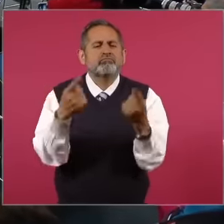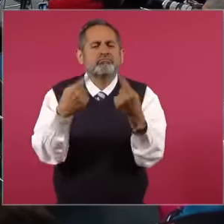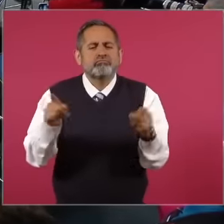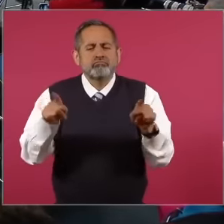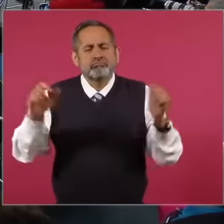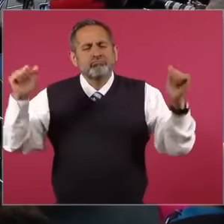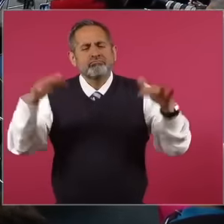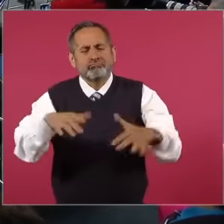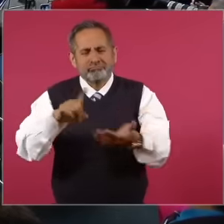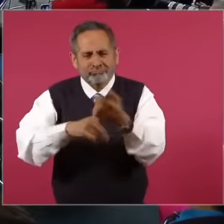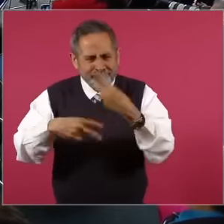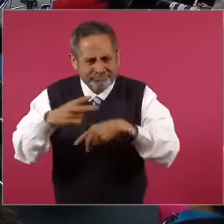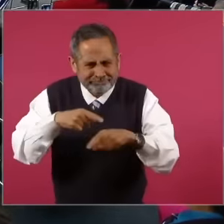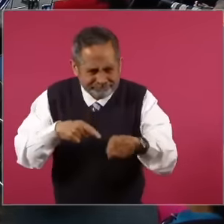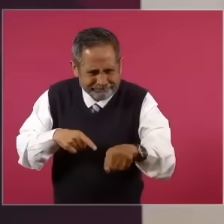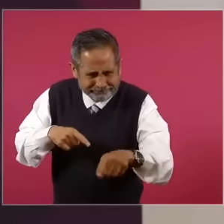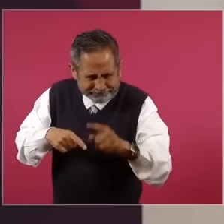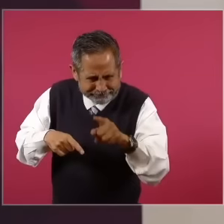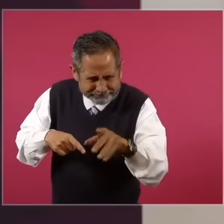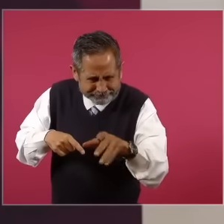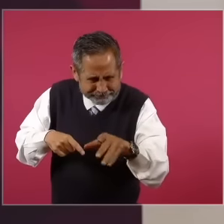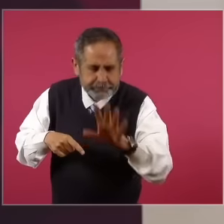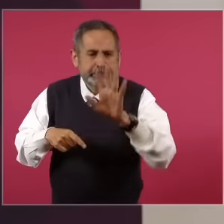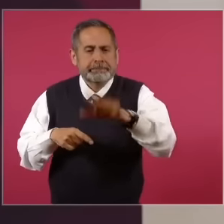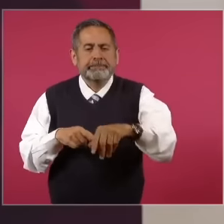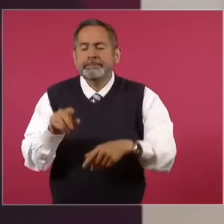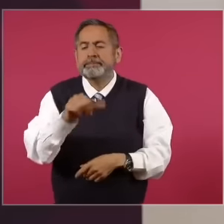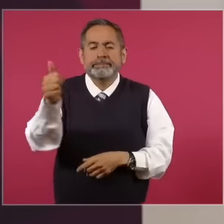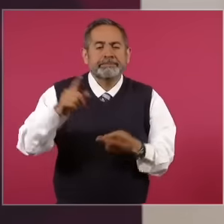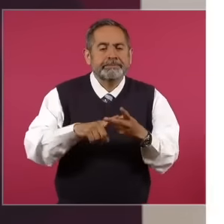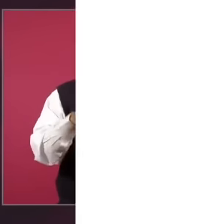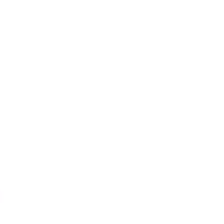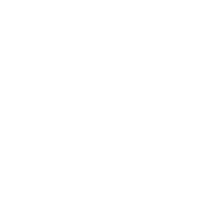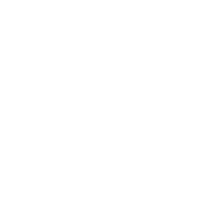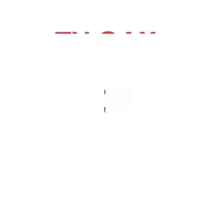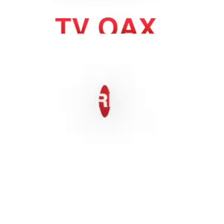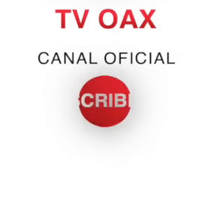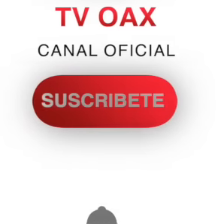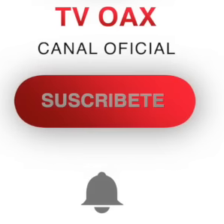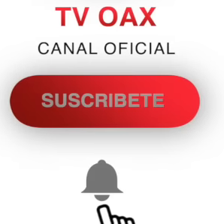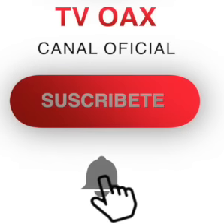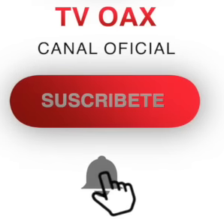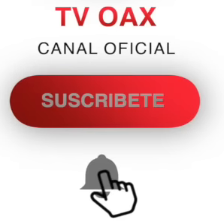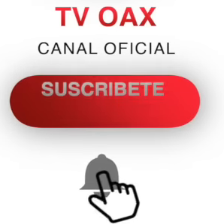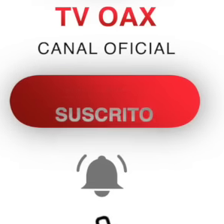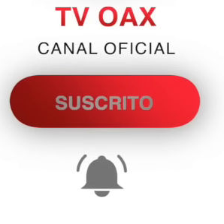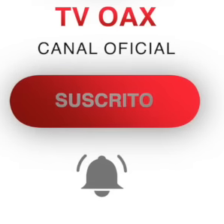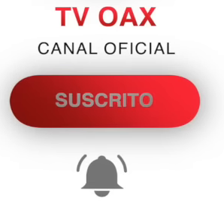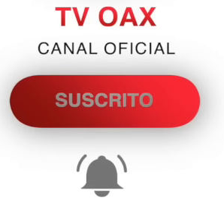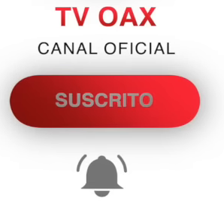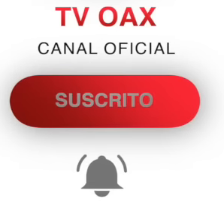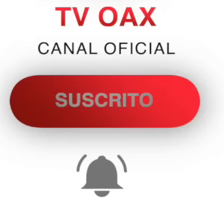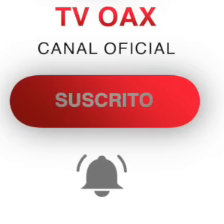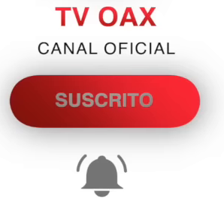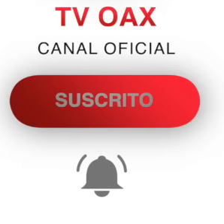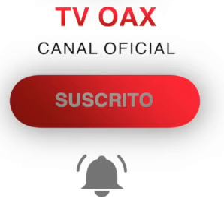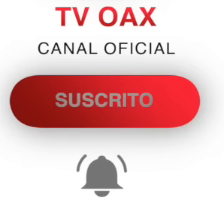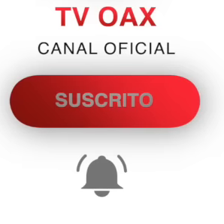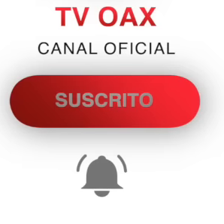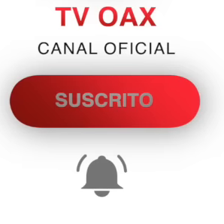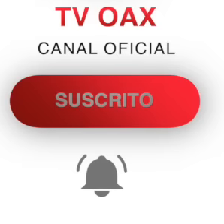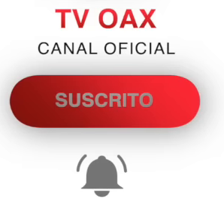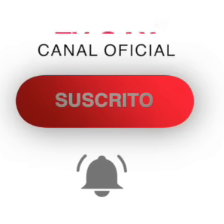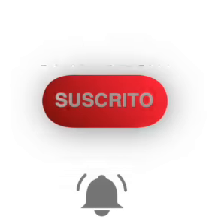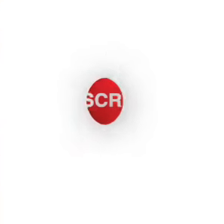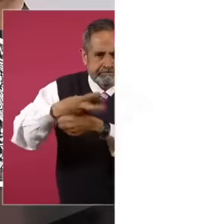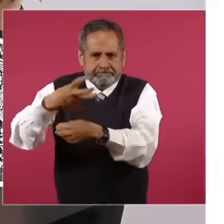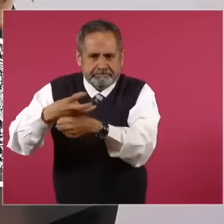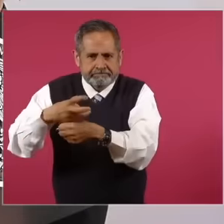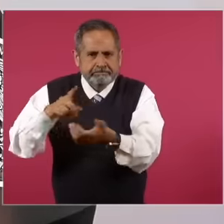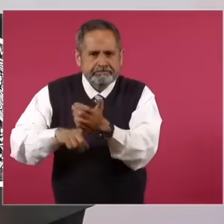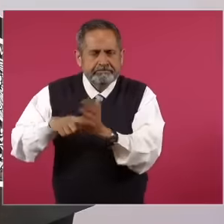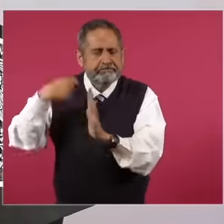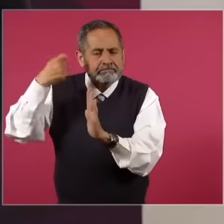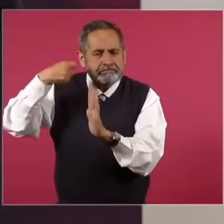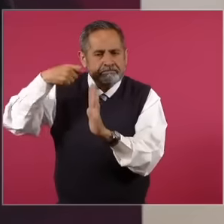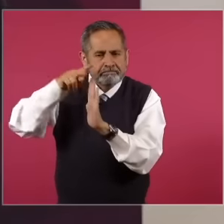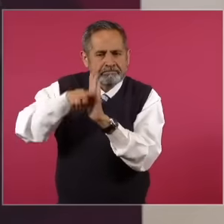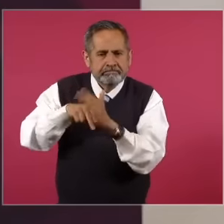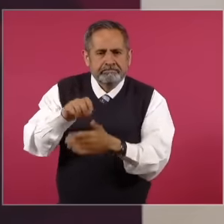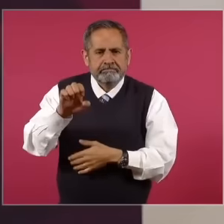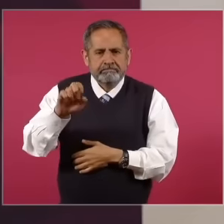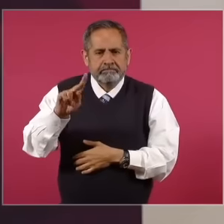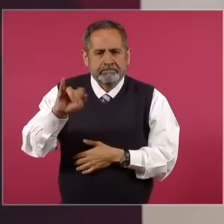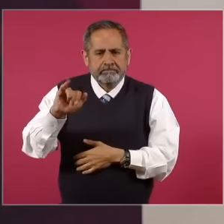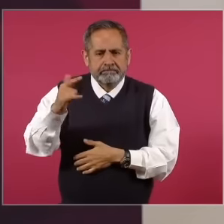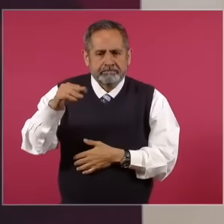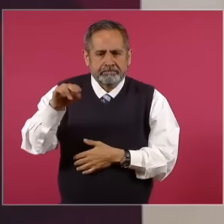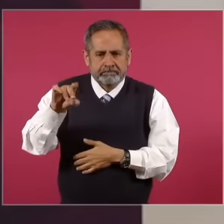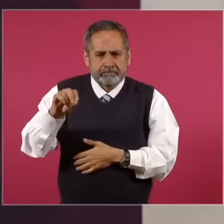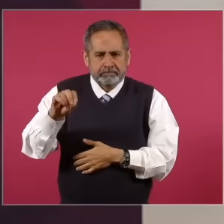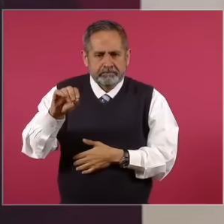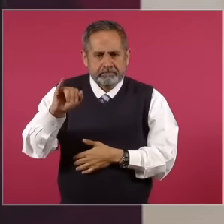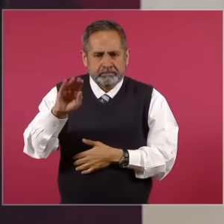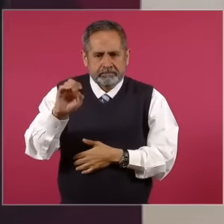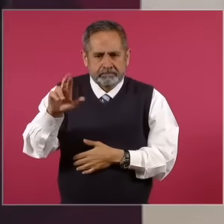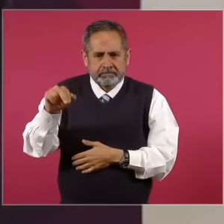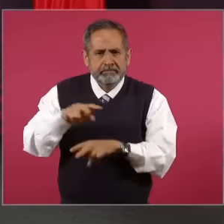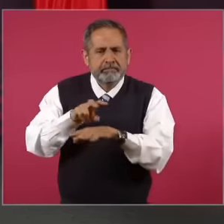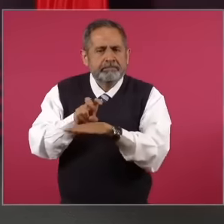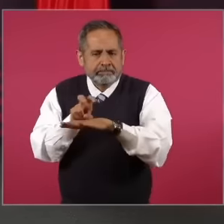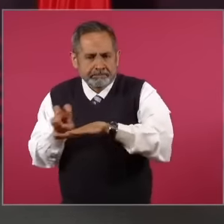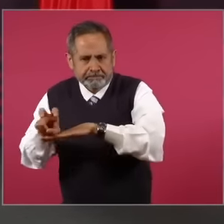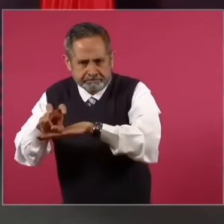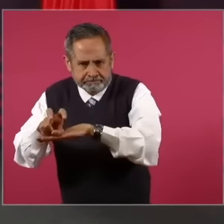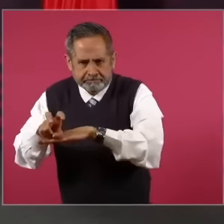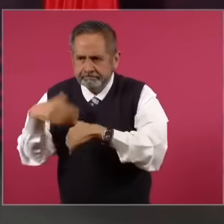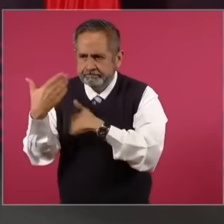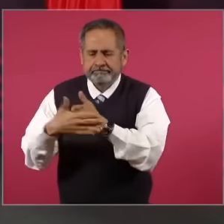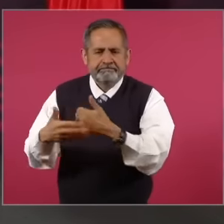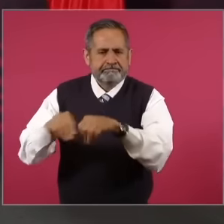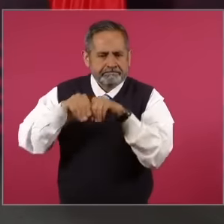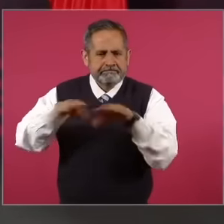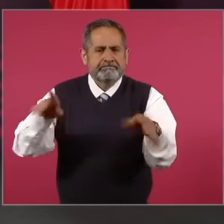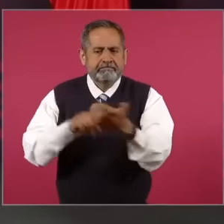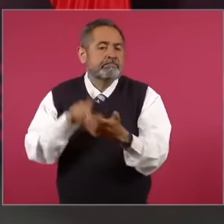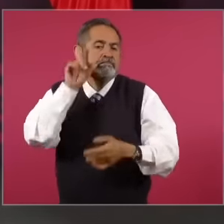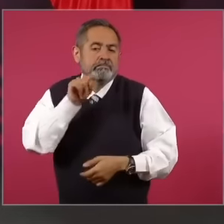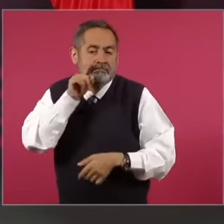is that The preview of the third chapter is here ment deio and bar about the Mayan train it will leave tomorrow